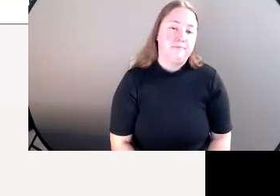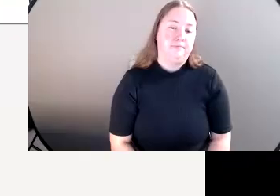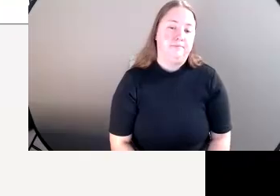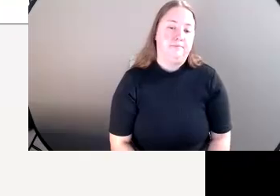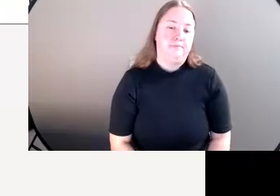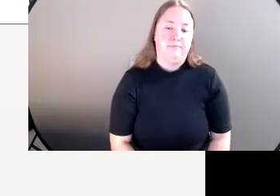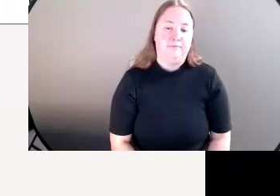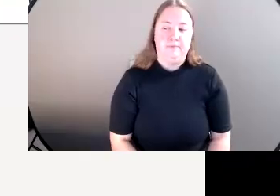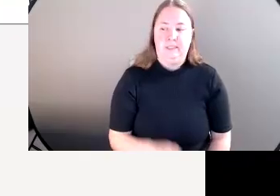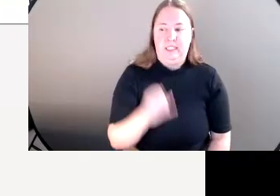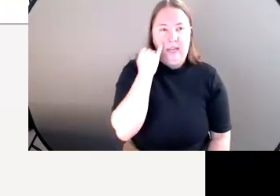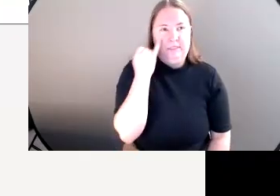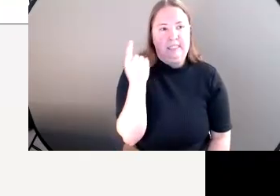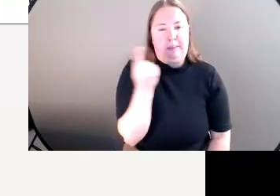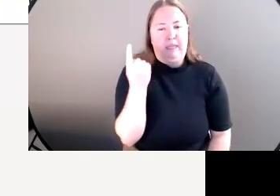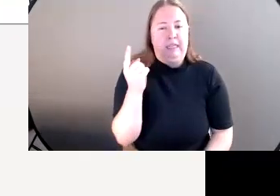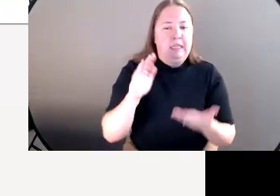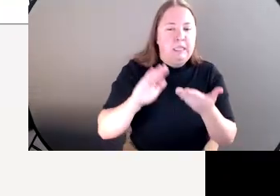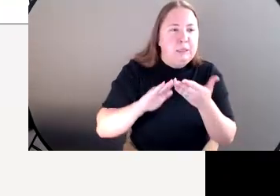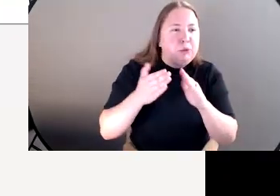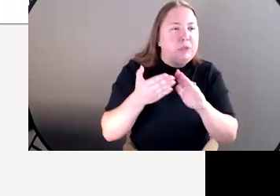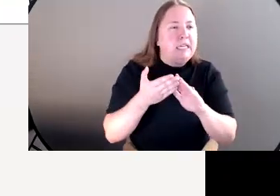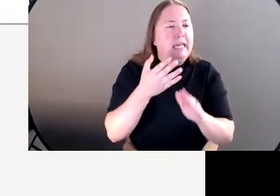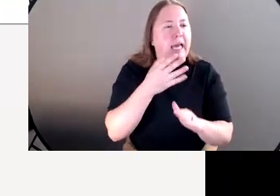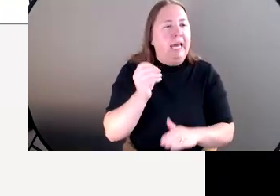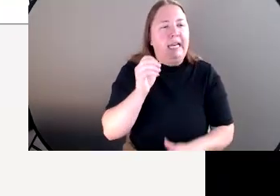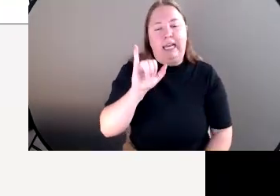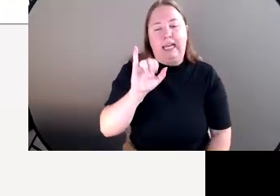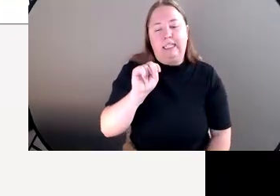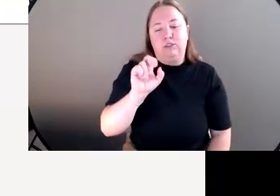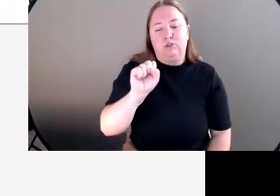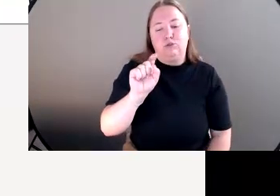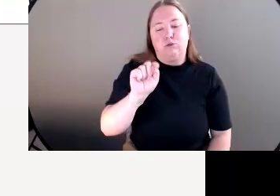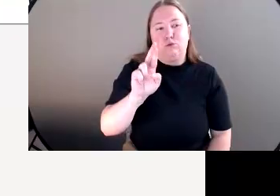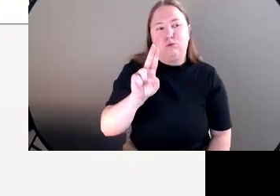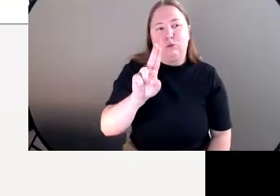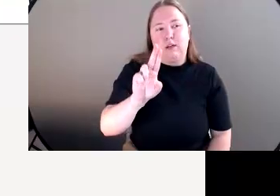I think the community as well as Instructure is satisfied with, that would help